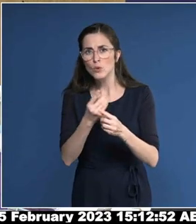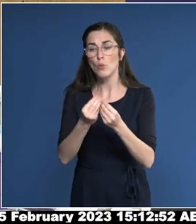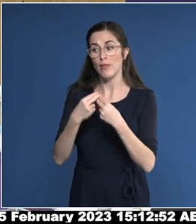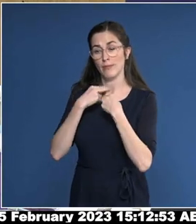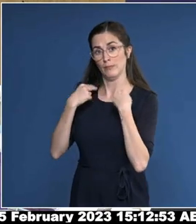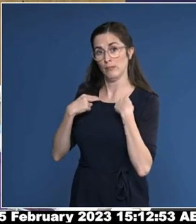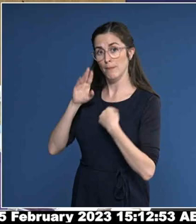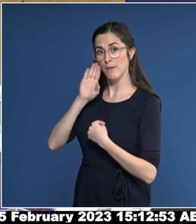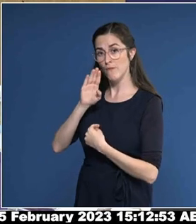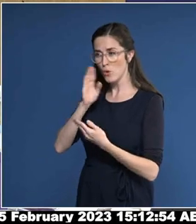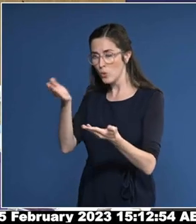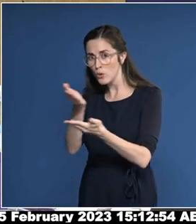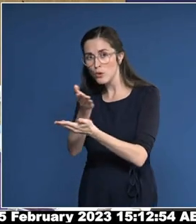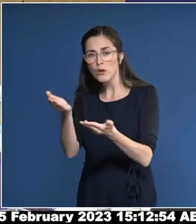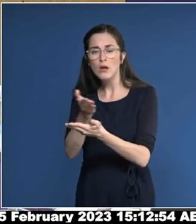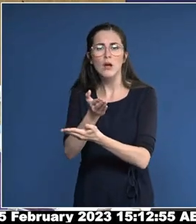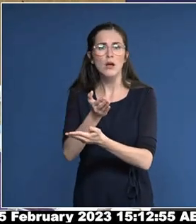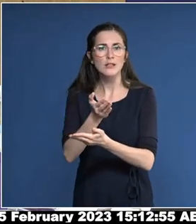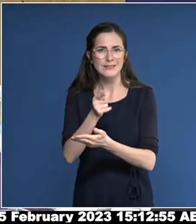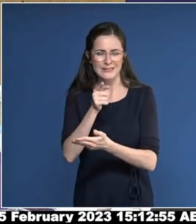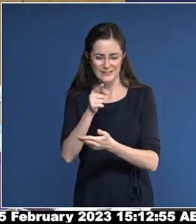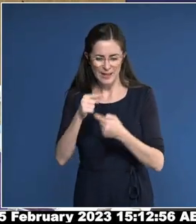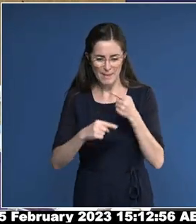the - in the context of peer-on-peer violence - clients.